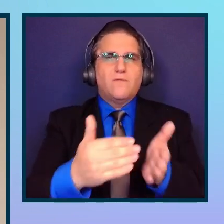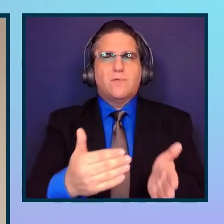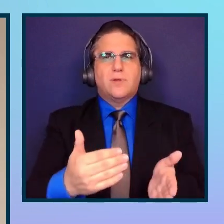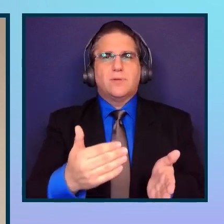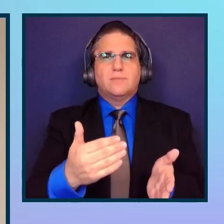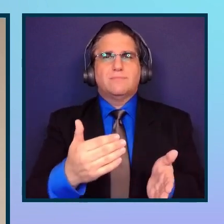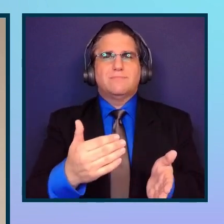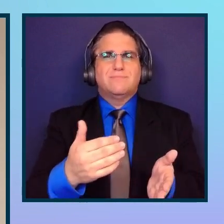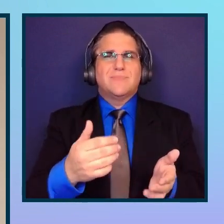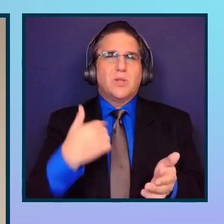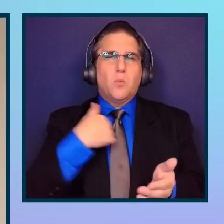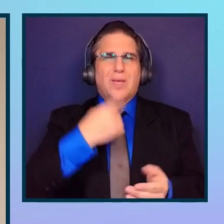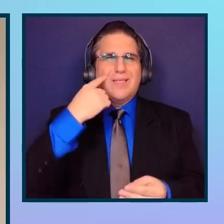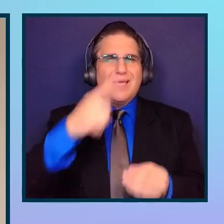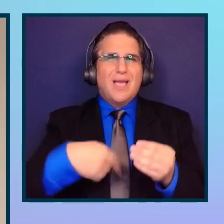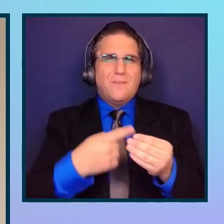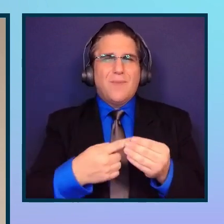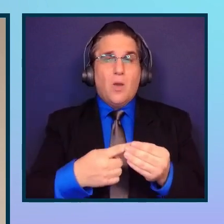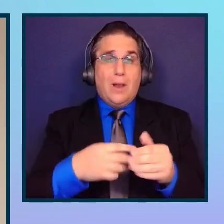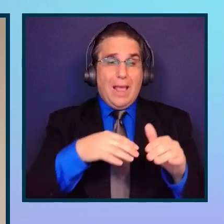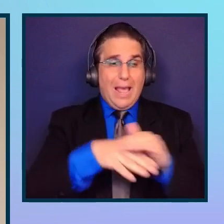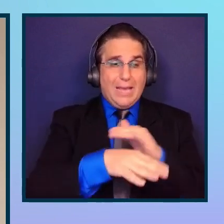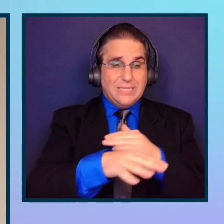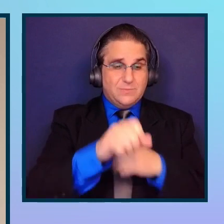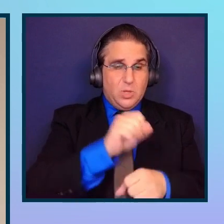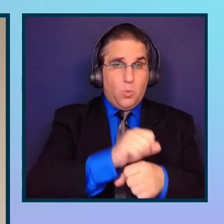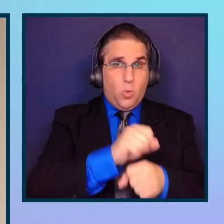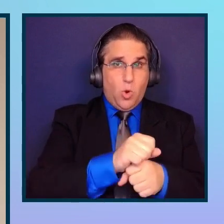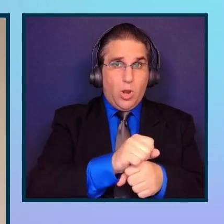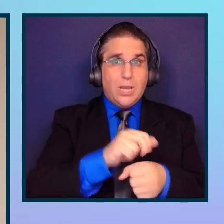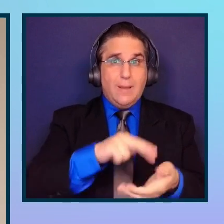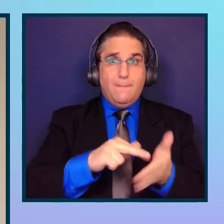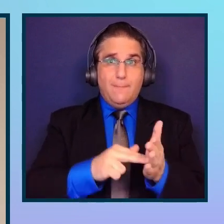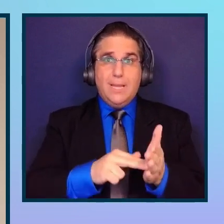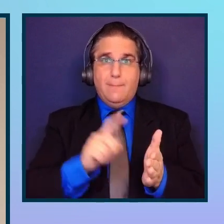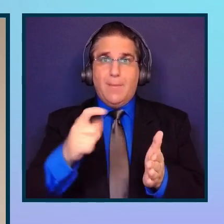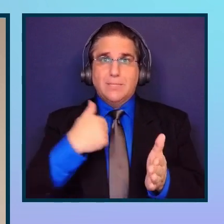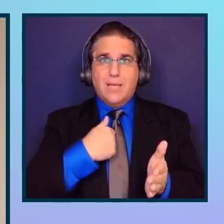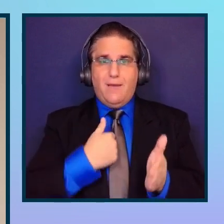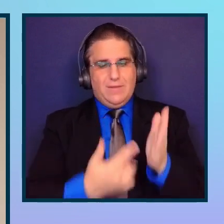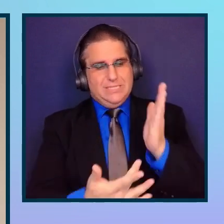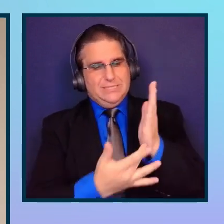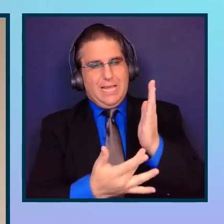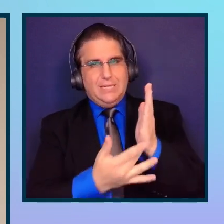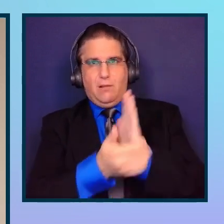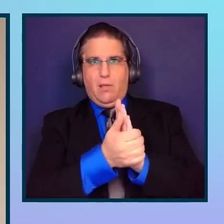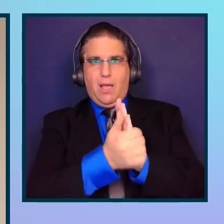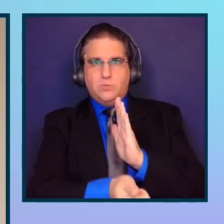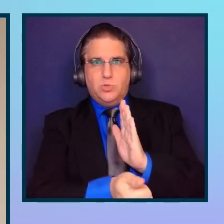of accessibility work as being the only technical expertise, but I think that there is another technical expertise